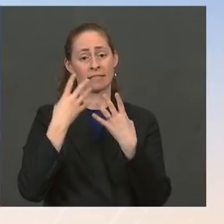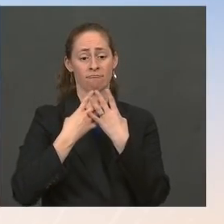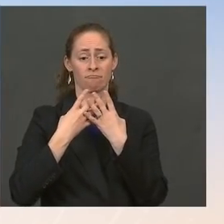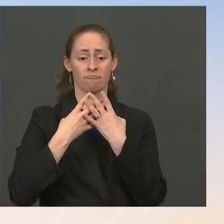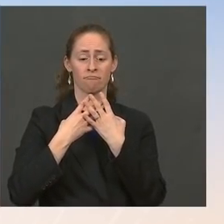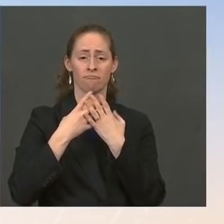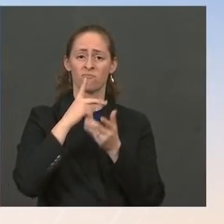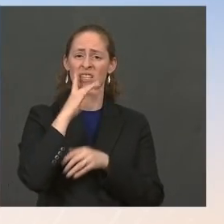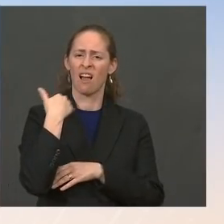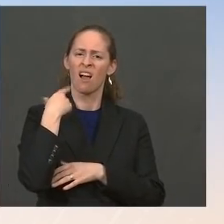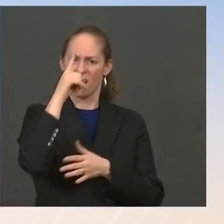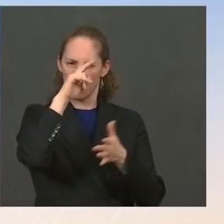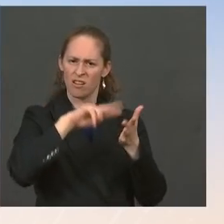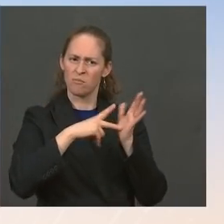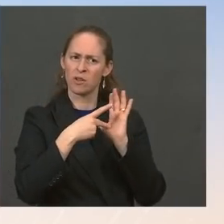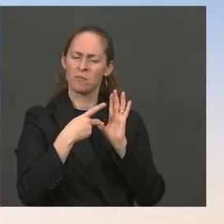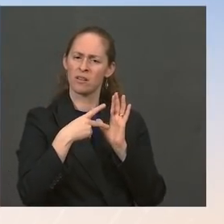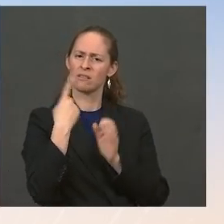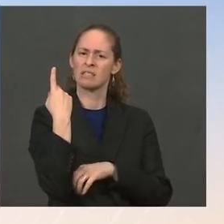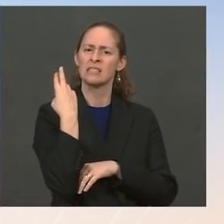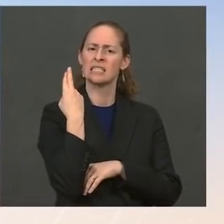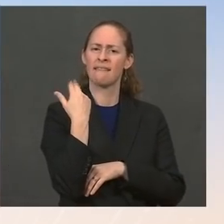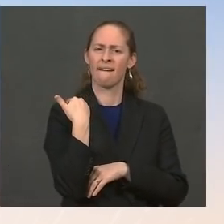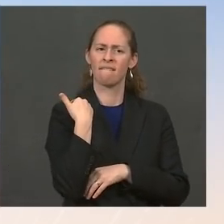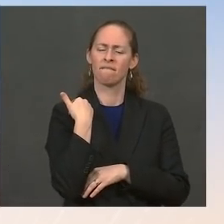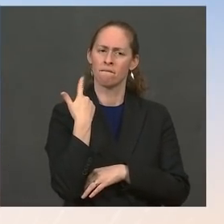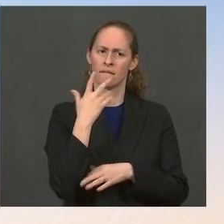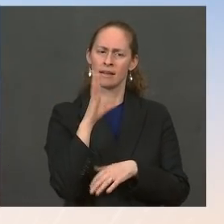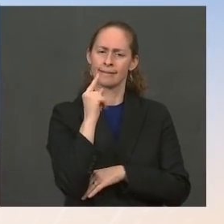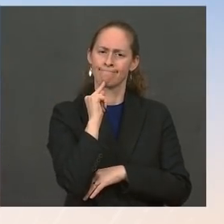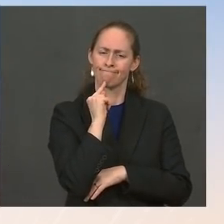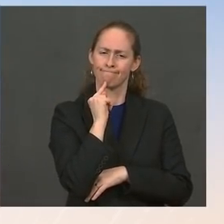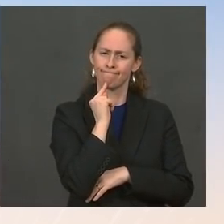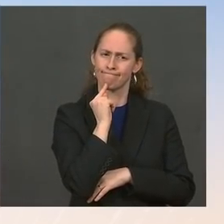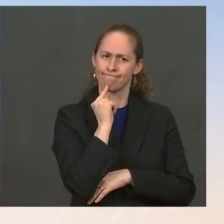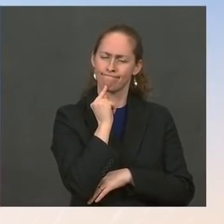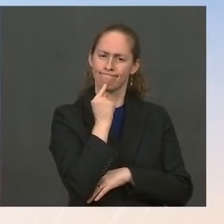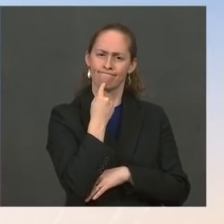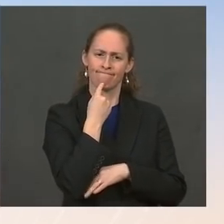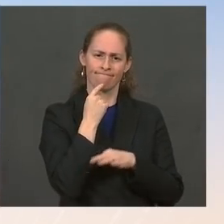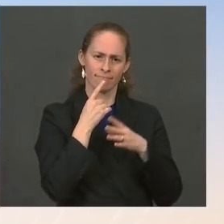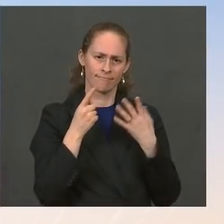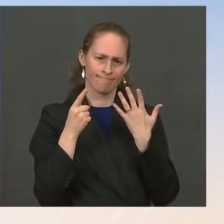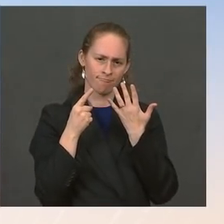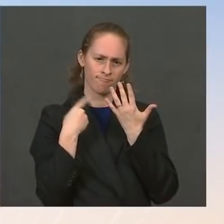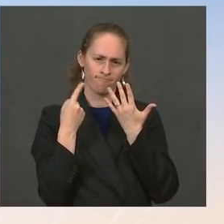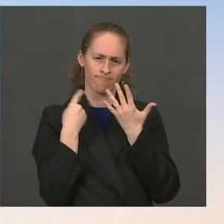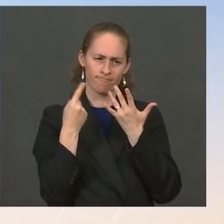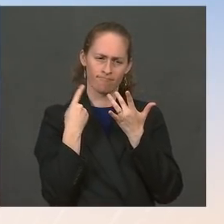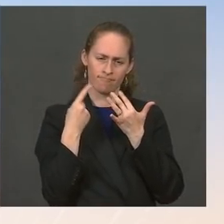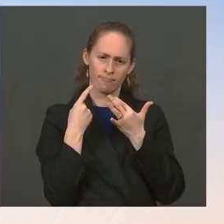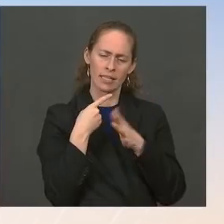and we follow those to the letter of the law -- and ensure that we are not only welcoming people